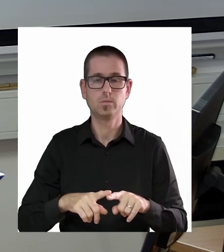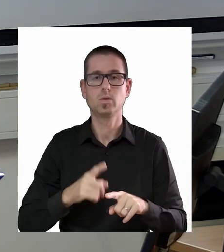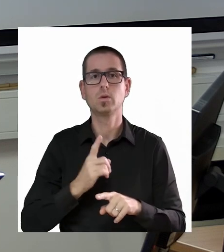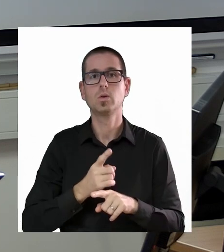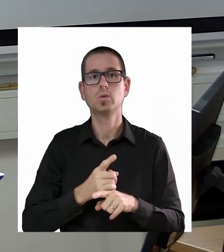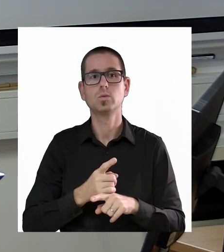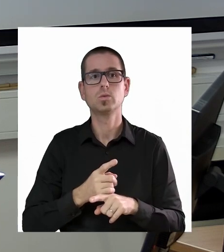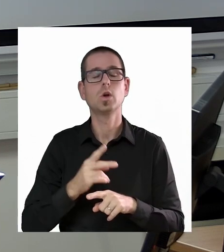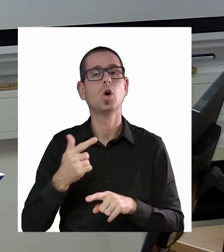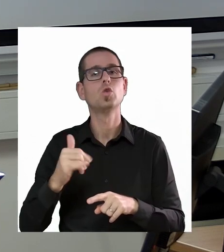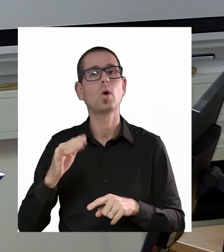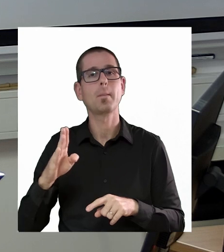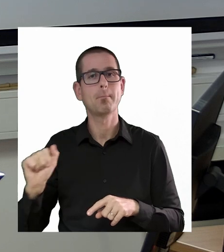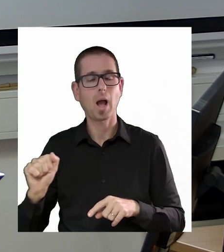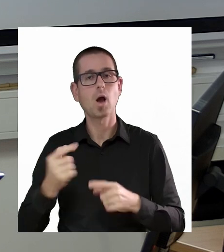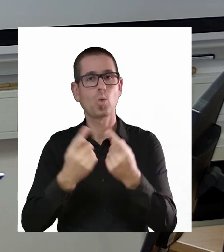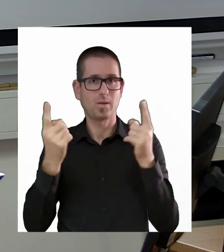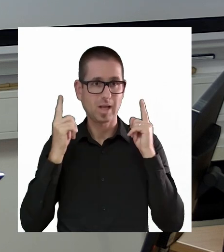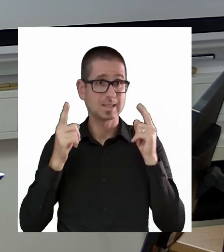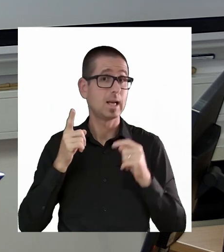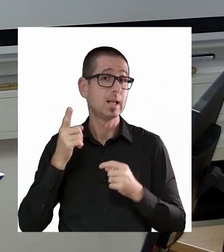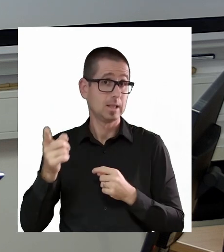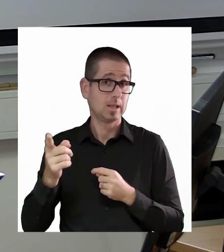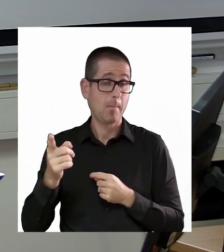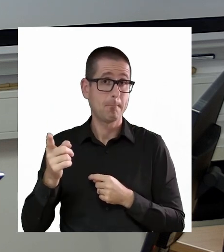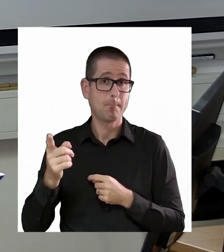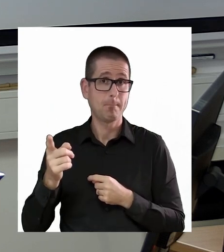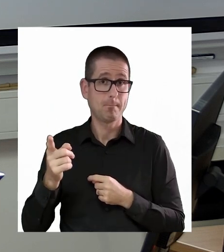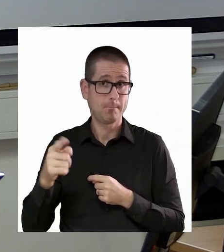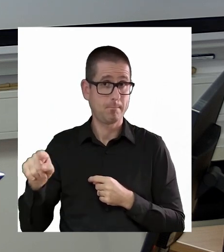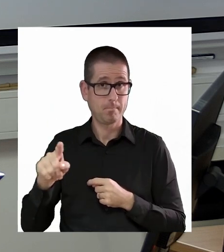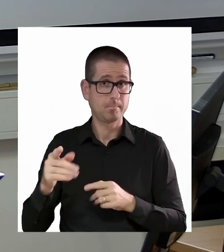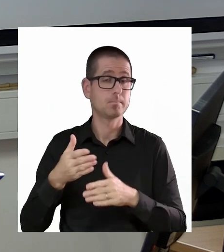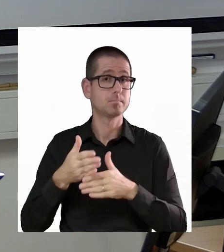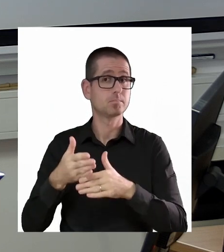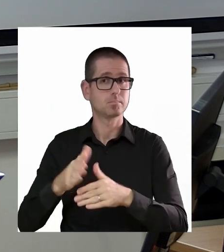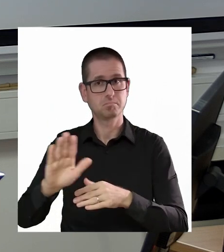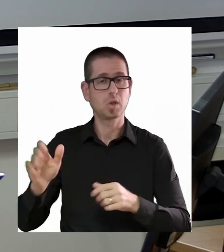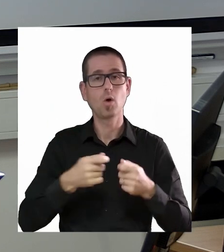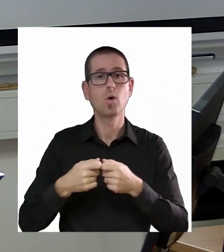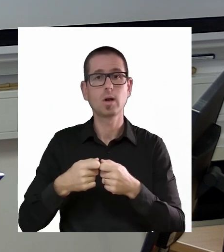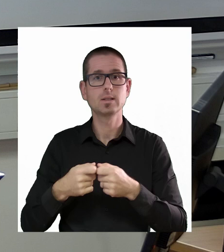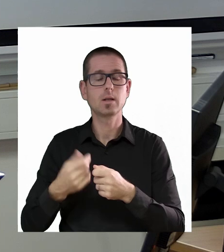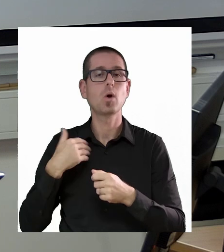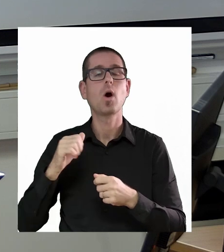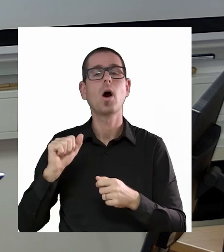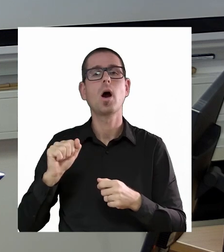University and their helping organisation was Sustento. If you are familiar